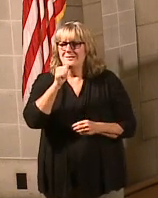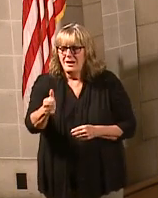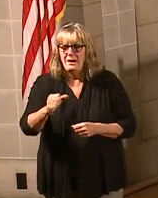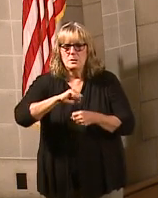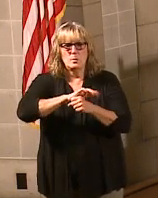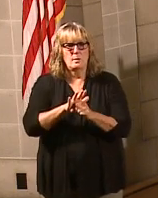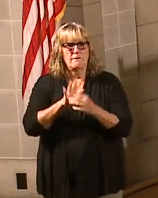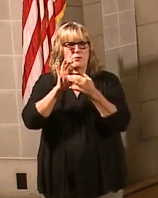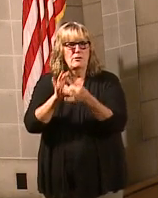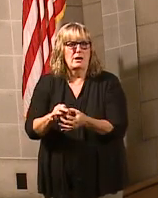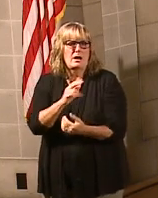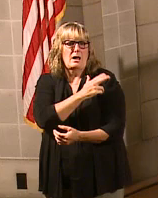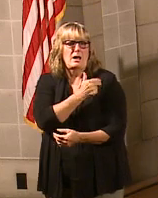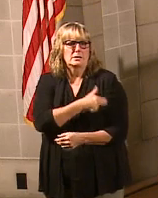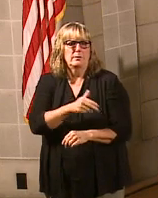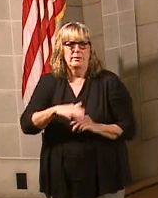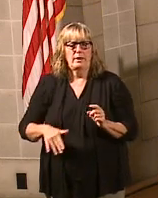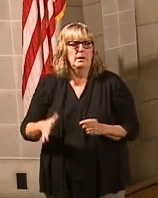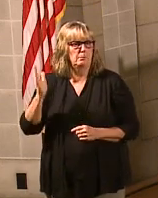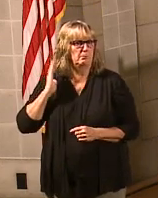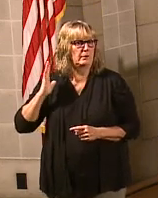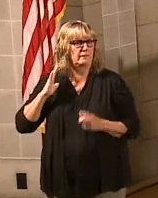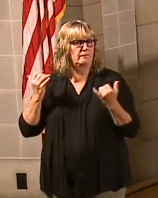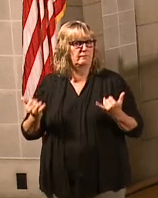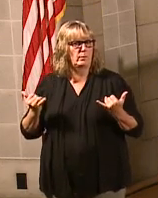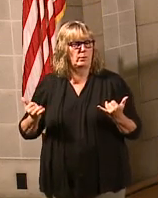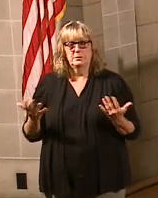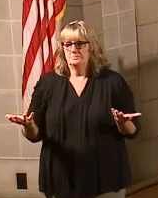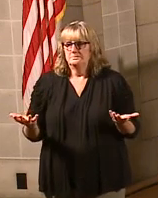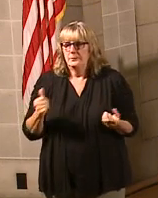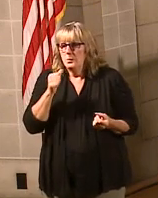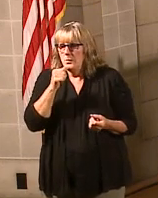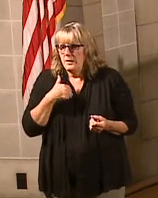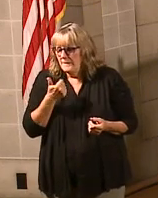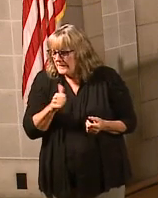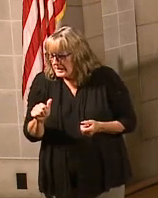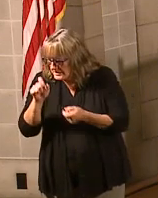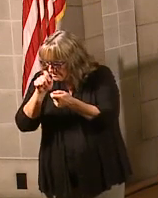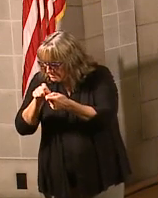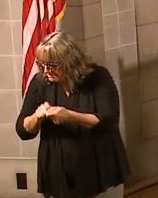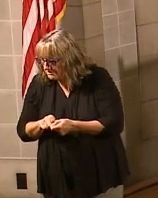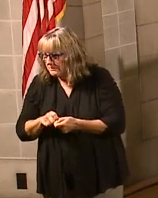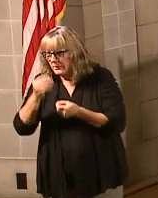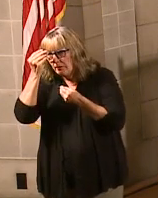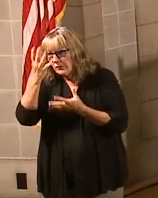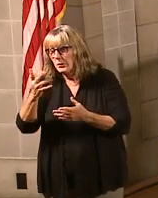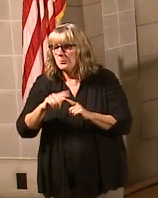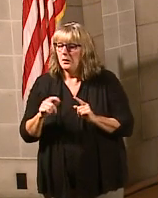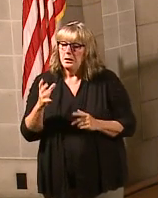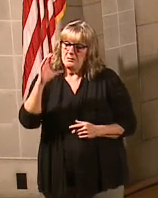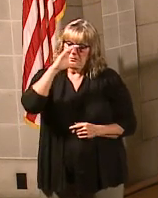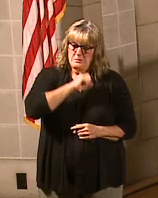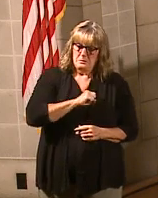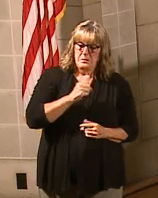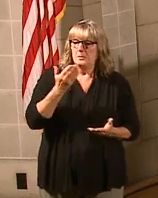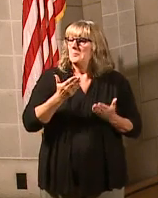YEAH. SO WITH REGARD TO -- THE QUESTION WAS WHY DO WE SEE SO MANY MORE NON-COVID HOSPITALIZATIONS FROM WHERE WE